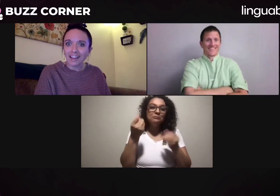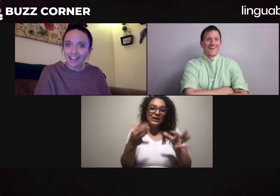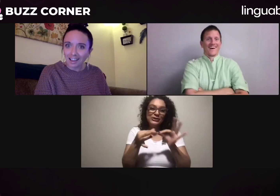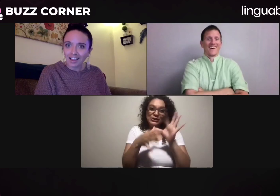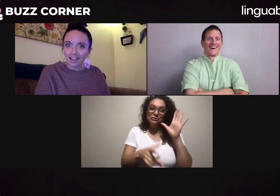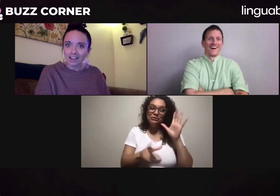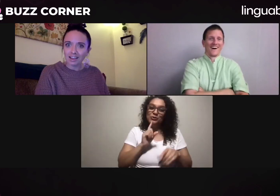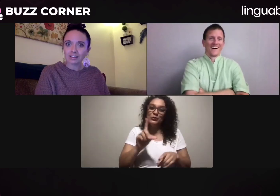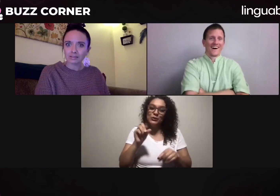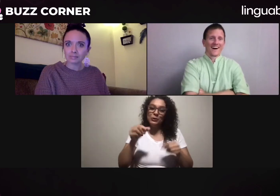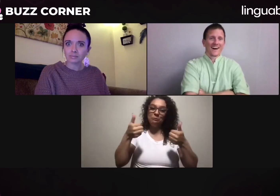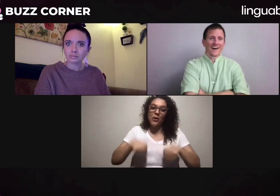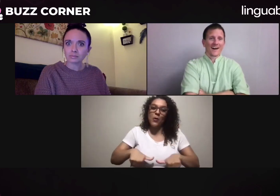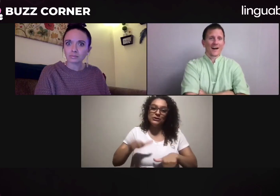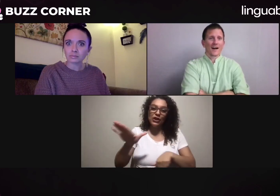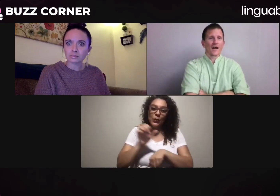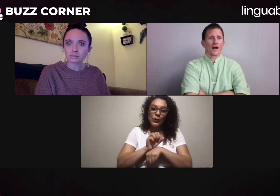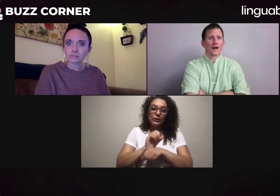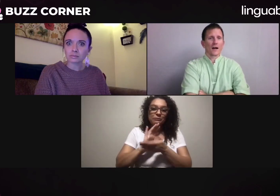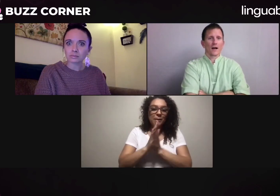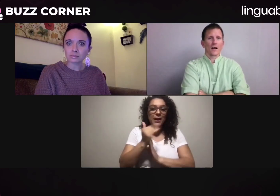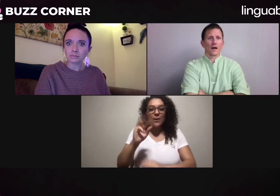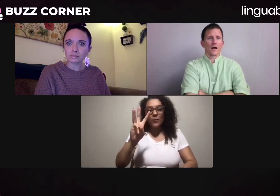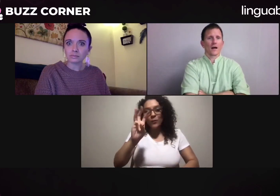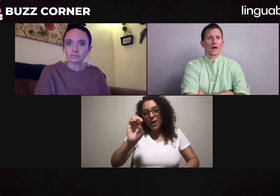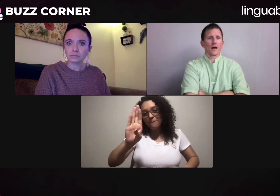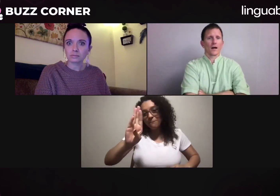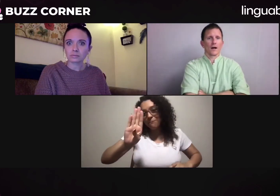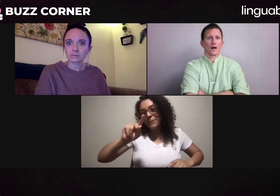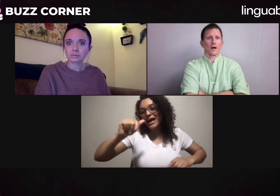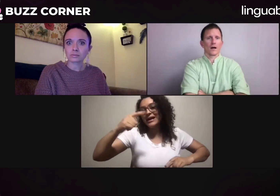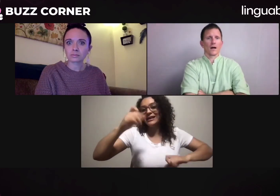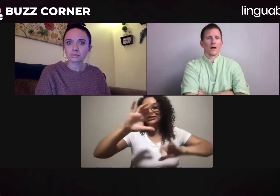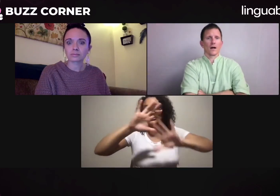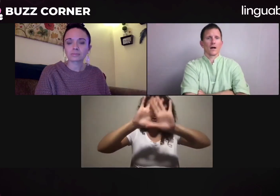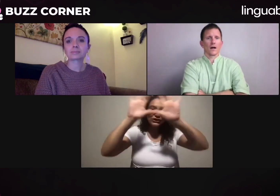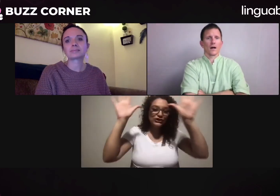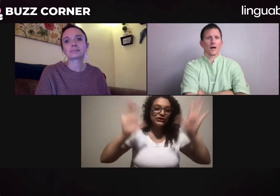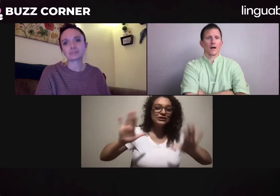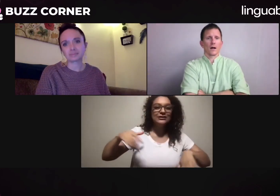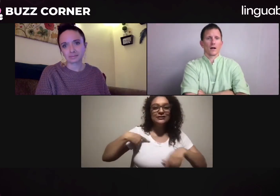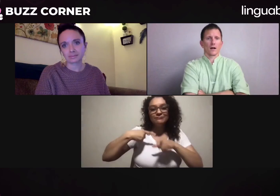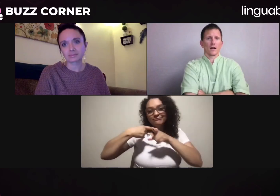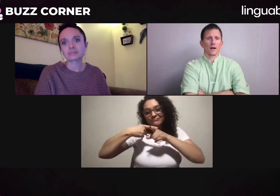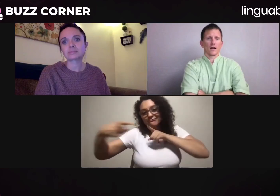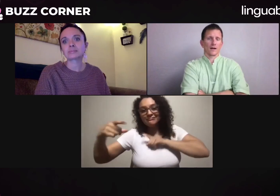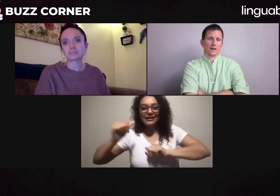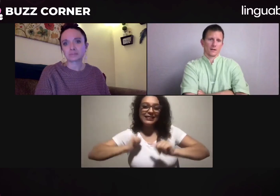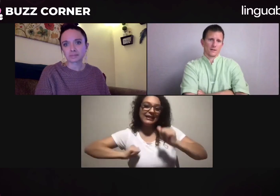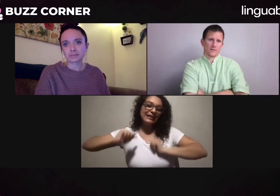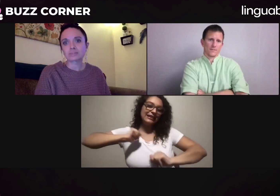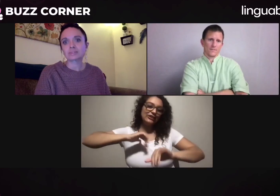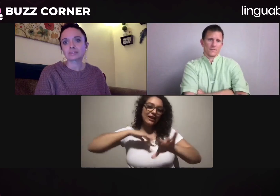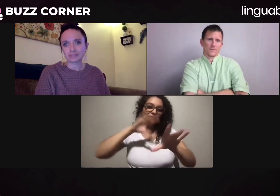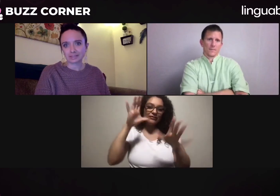So I just want to respond, you know, in terms of social media. So you've got interpreters right now that have web pages that are maybe